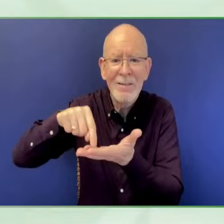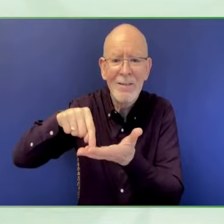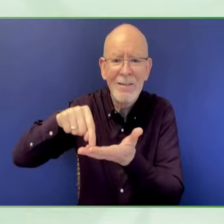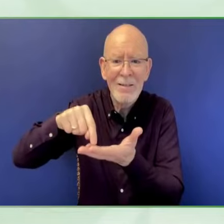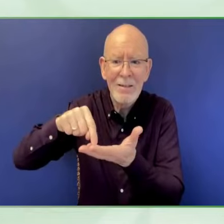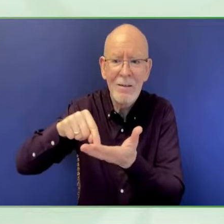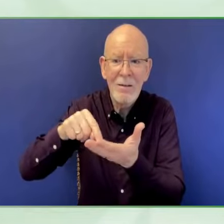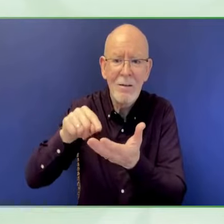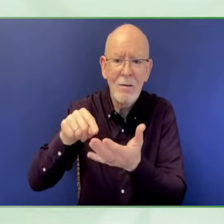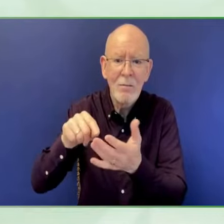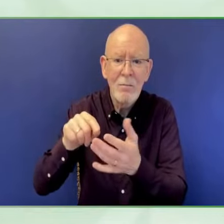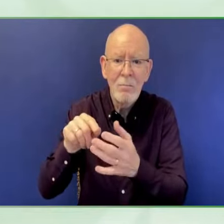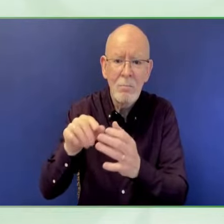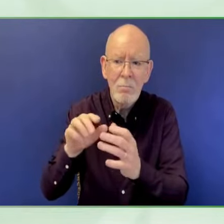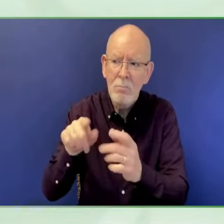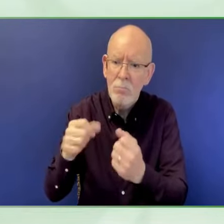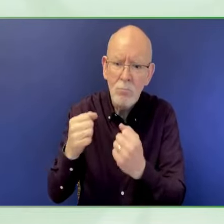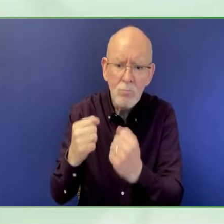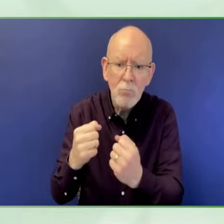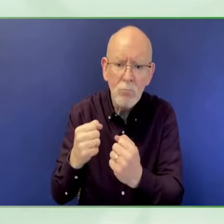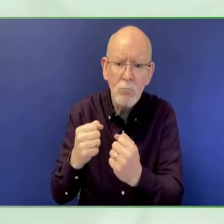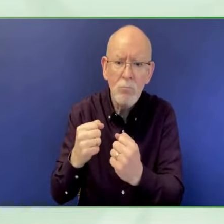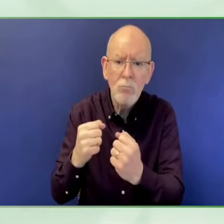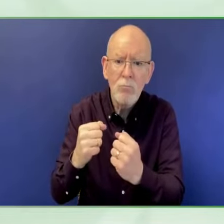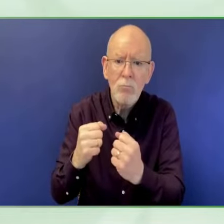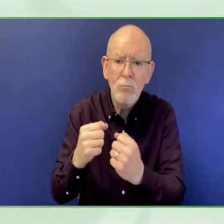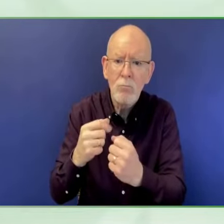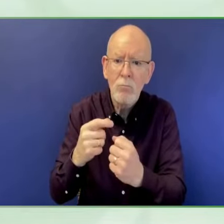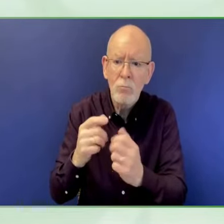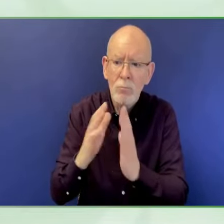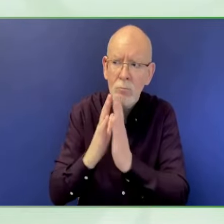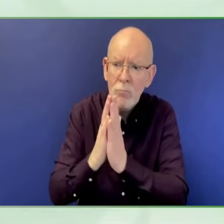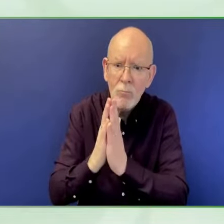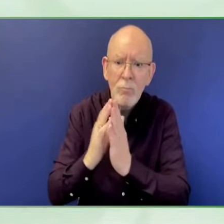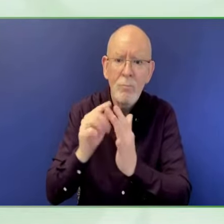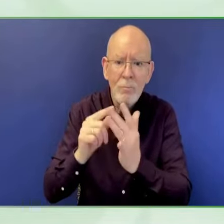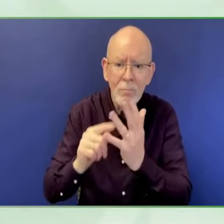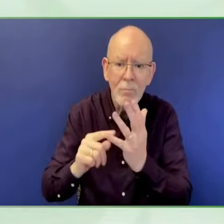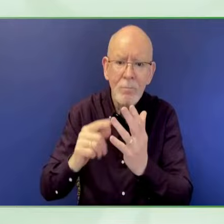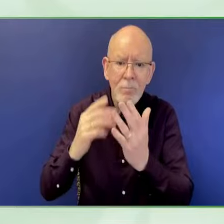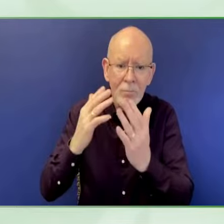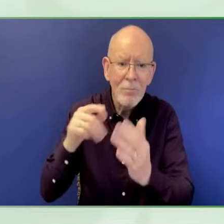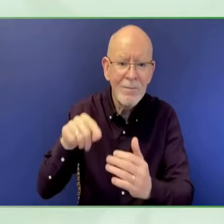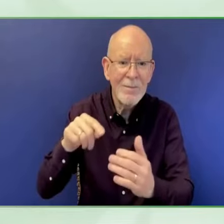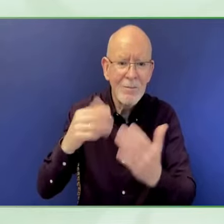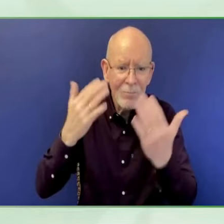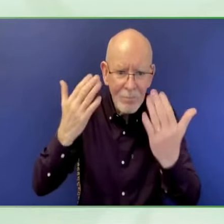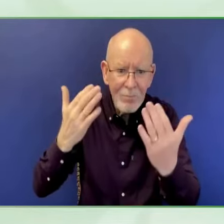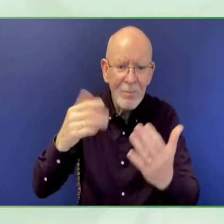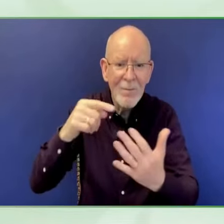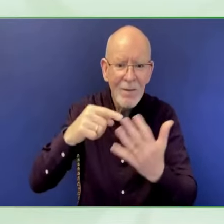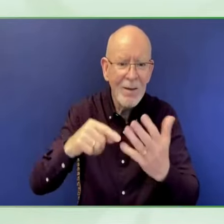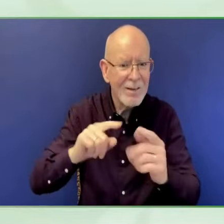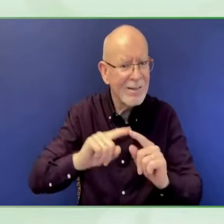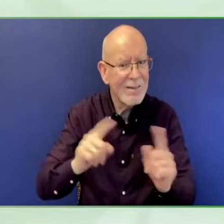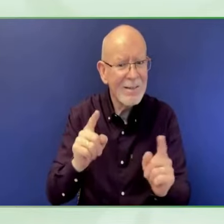That is why I think the answer is definitely yes. With the others like to come in?